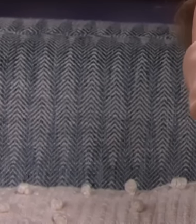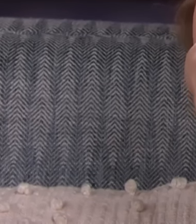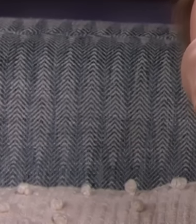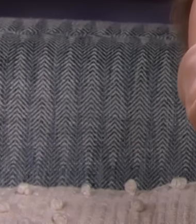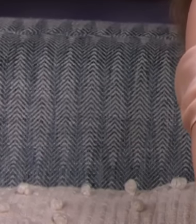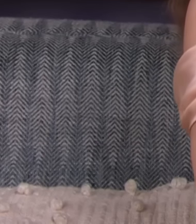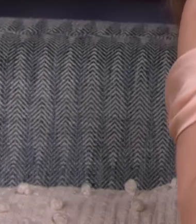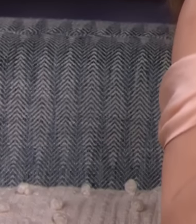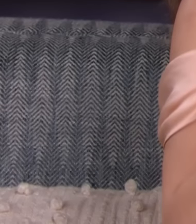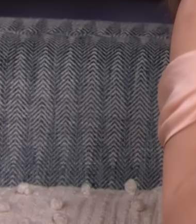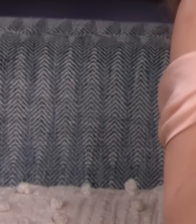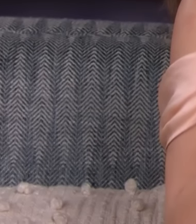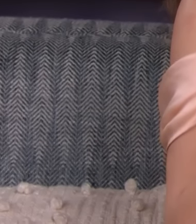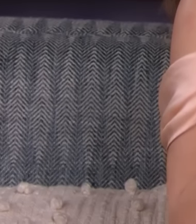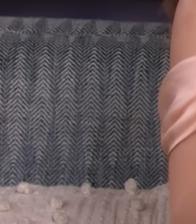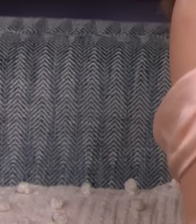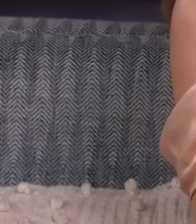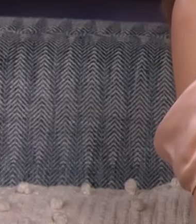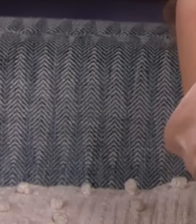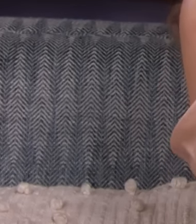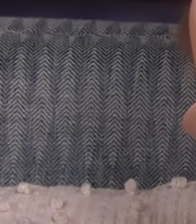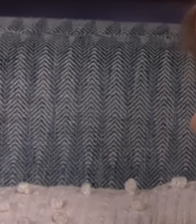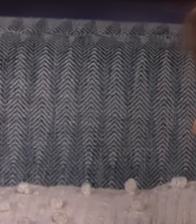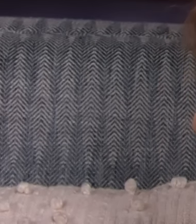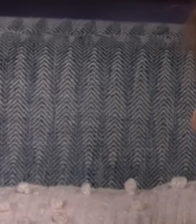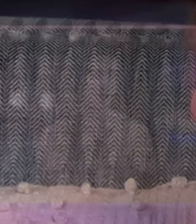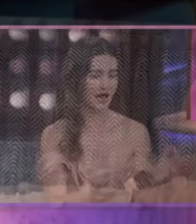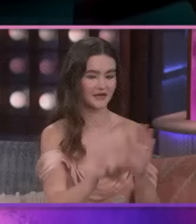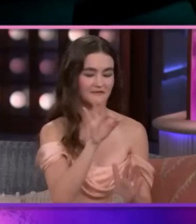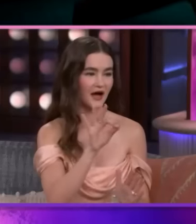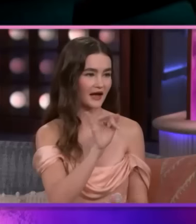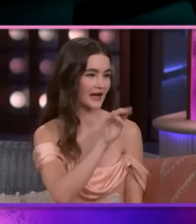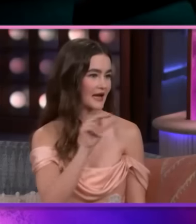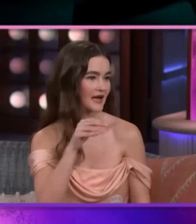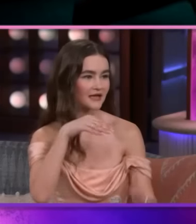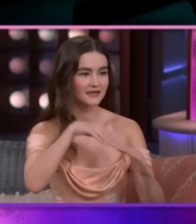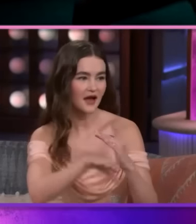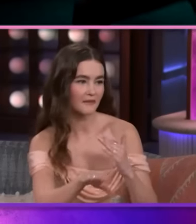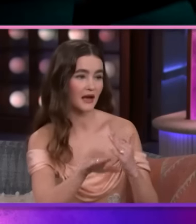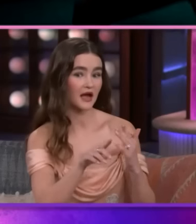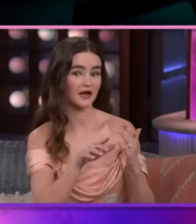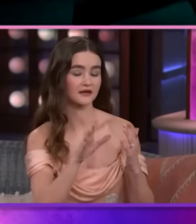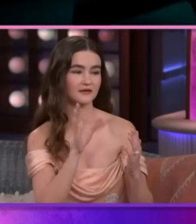a production of "A Midsummer Night's Dream", and they were looking for Puck.